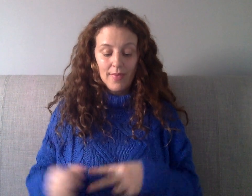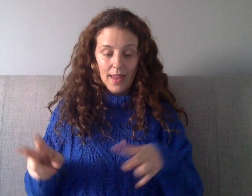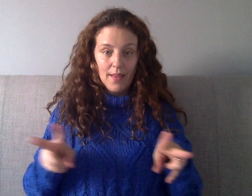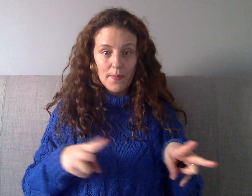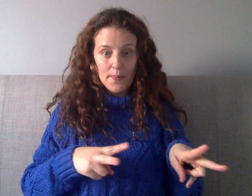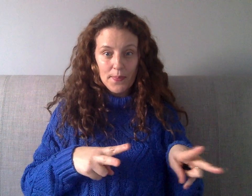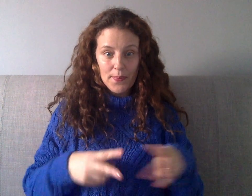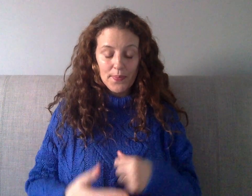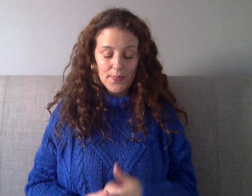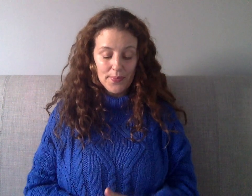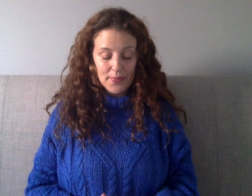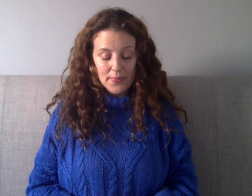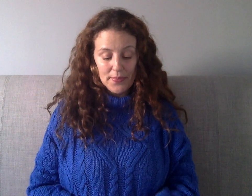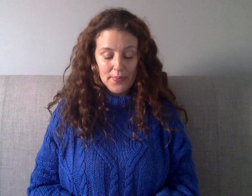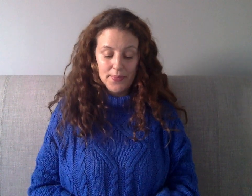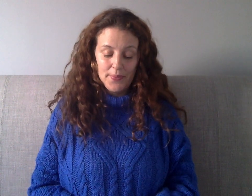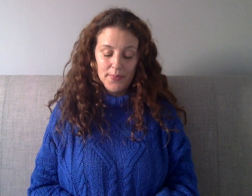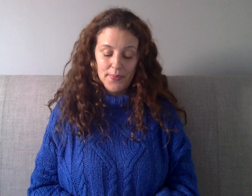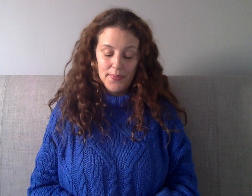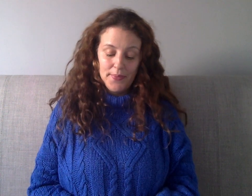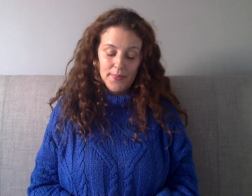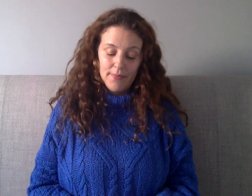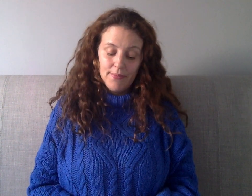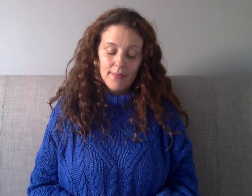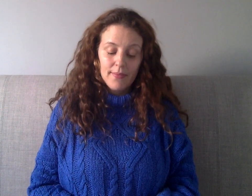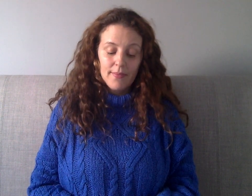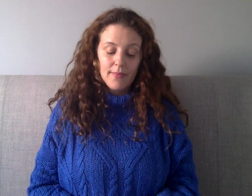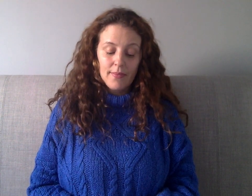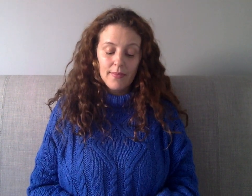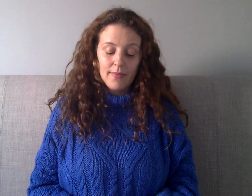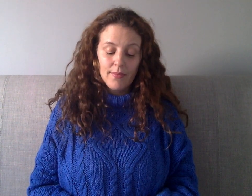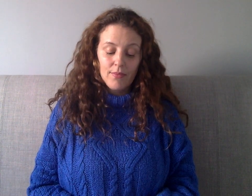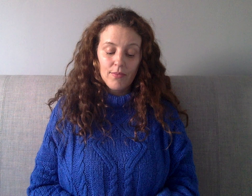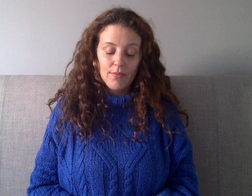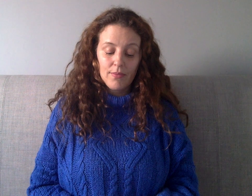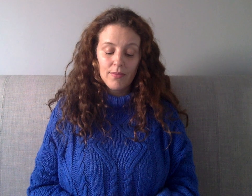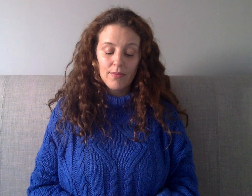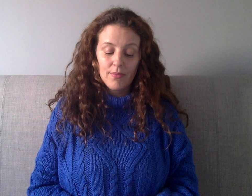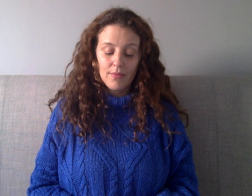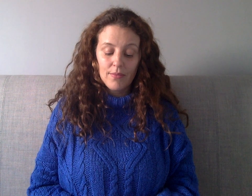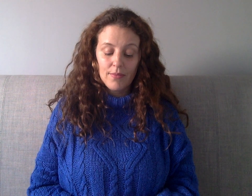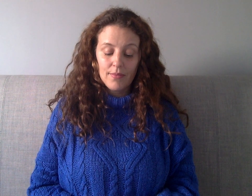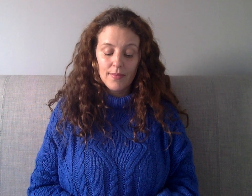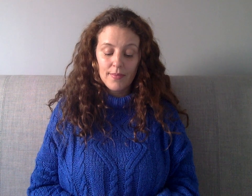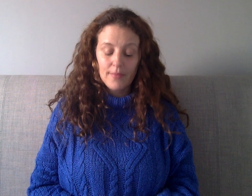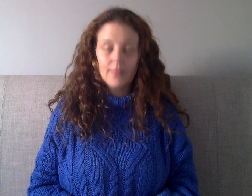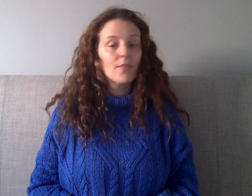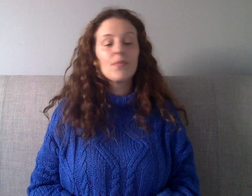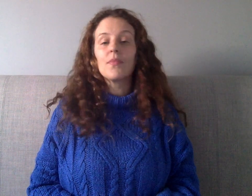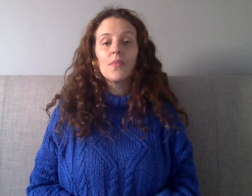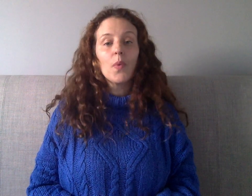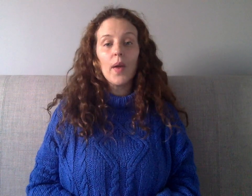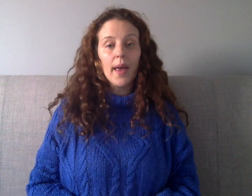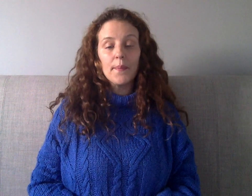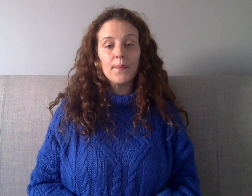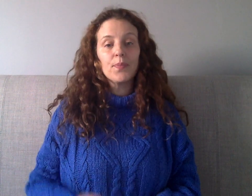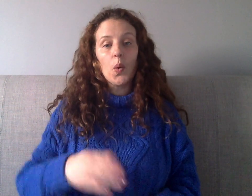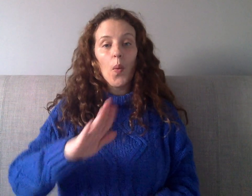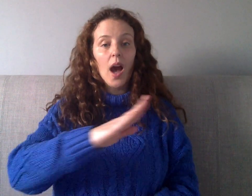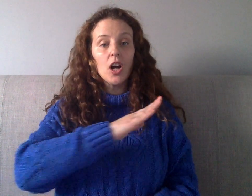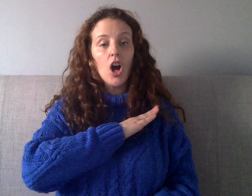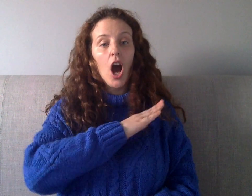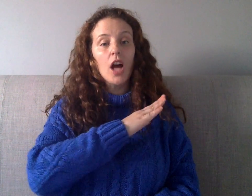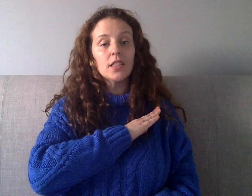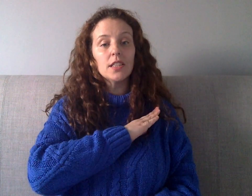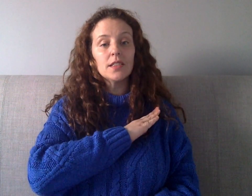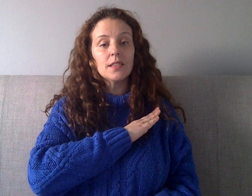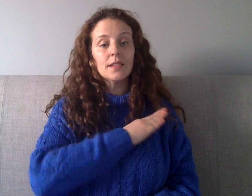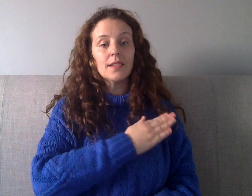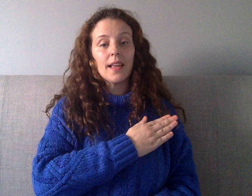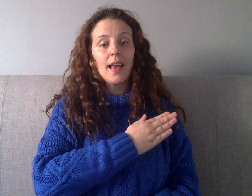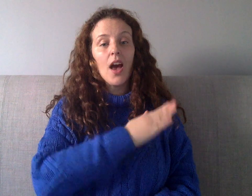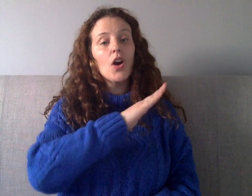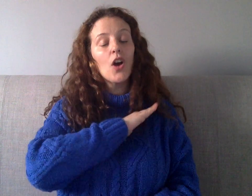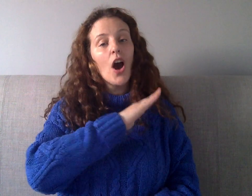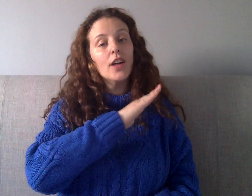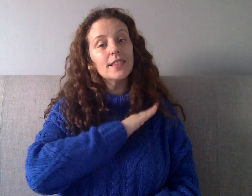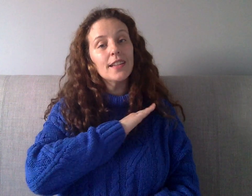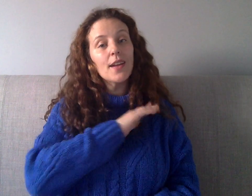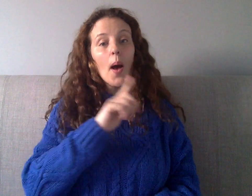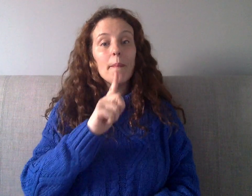GARDEN